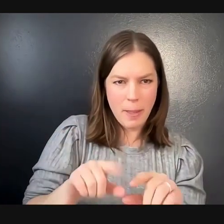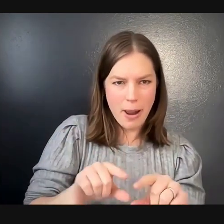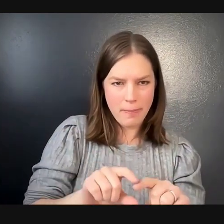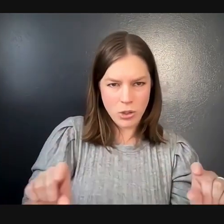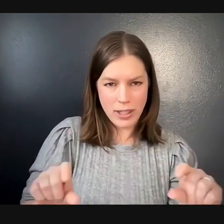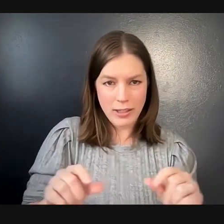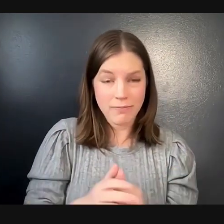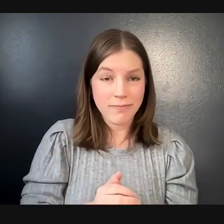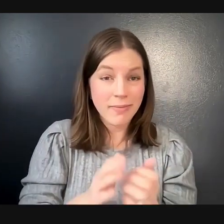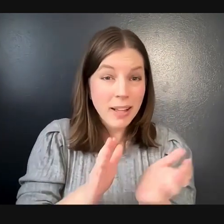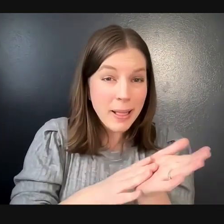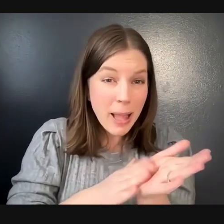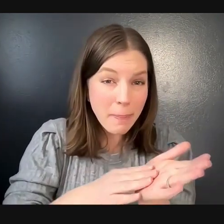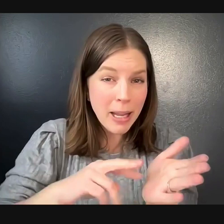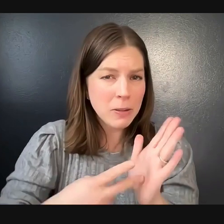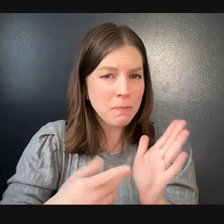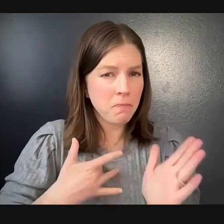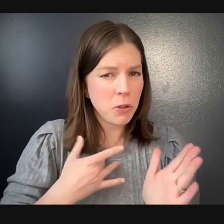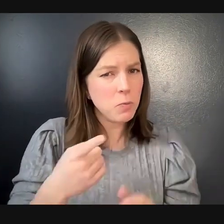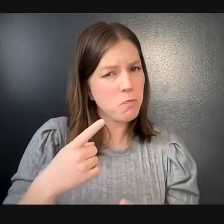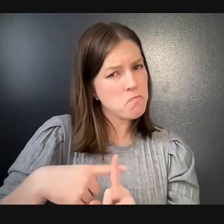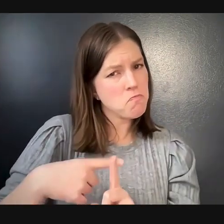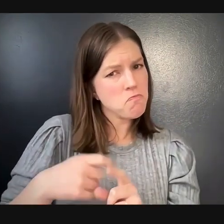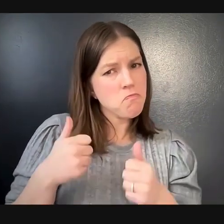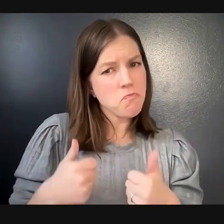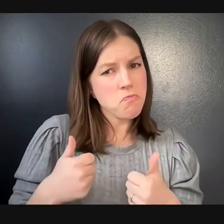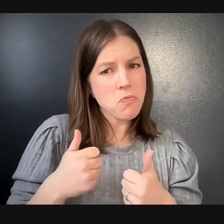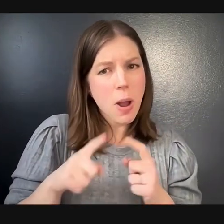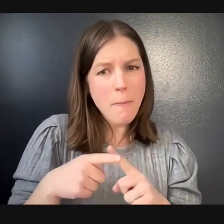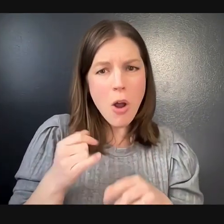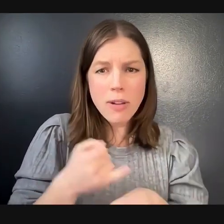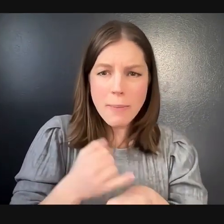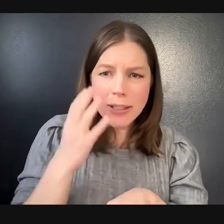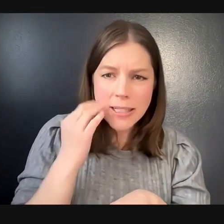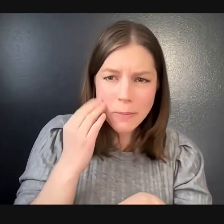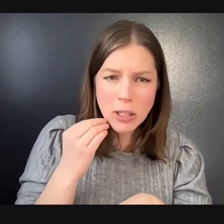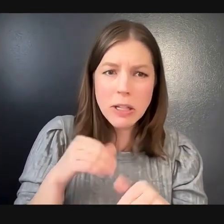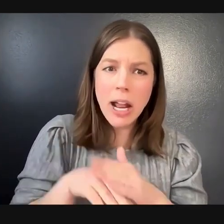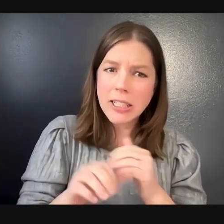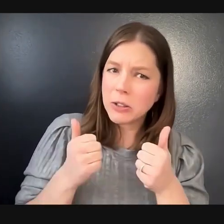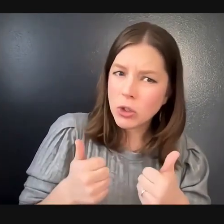below. The clapping hands mean, yes, you feel really good about the experience you're having. Access has been great.